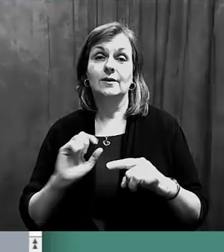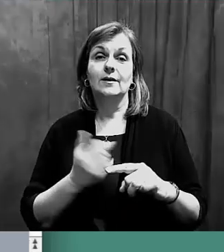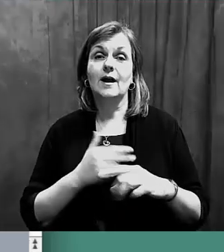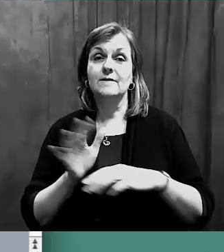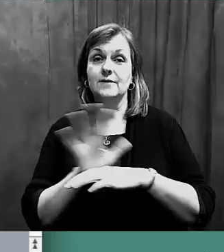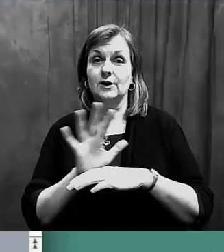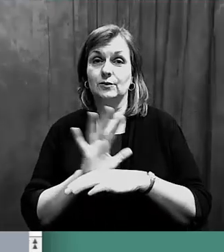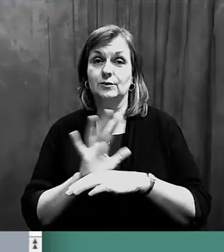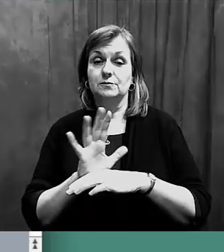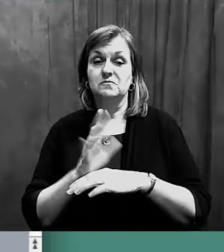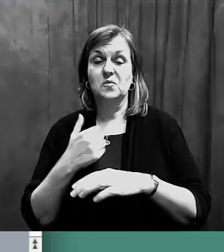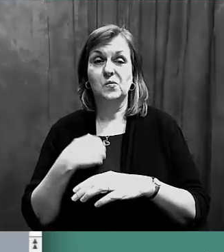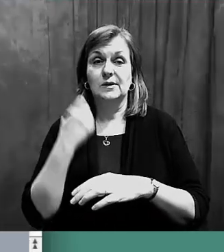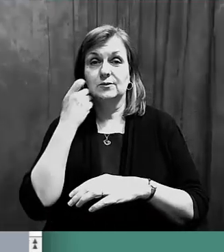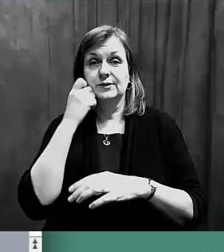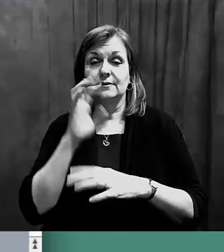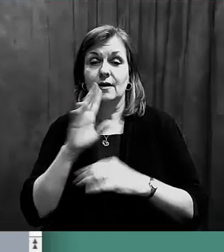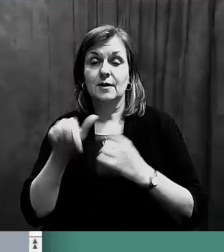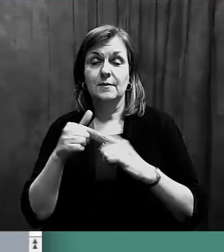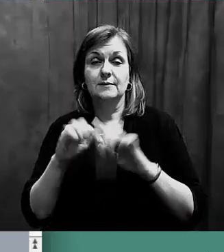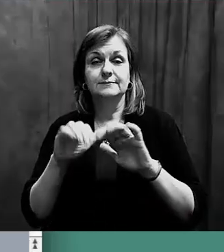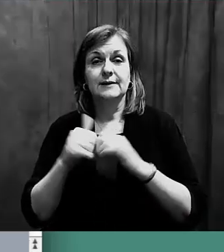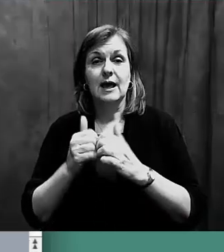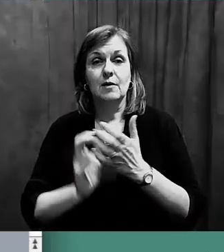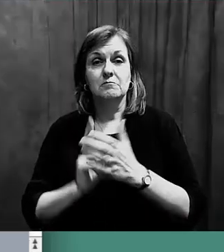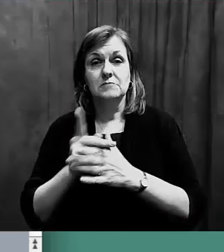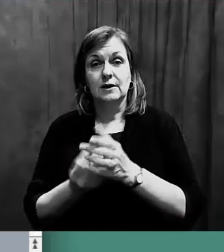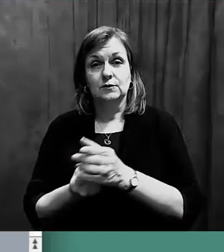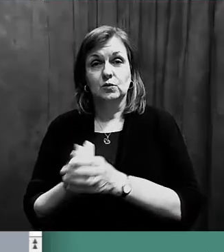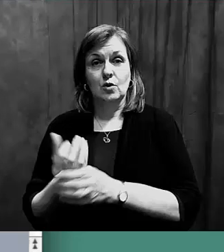In our sessions we've recently discussed how a plant grows